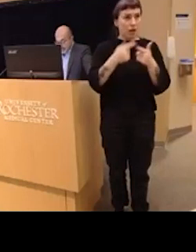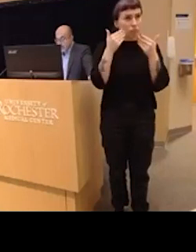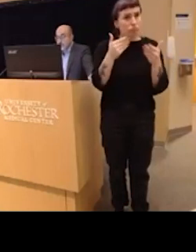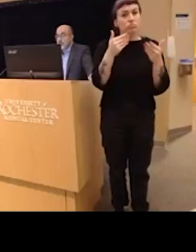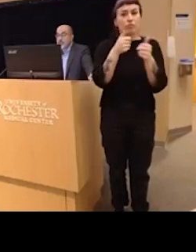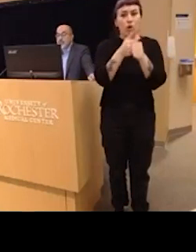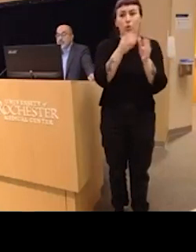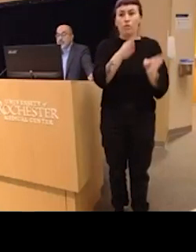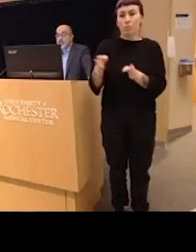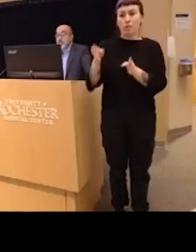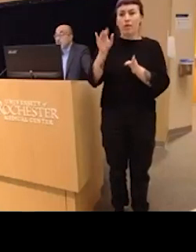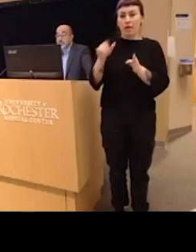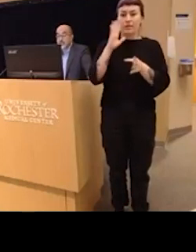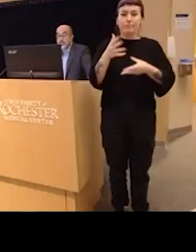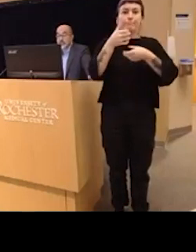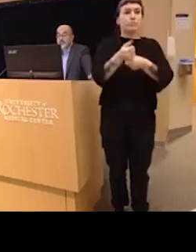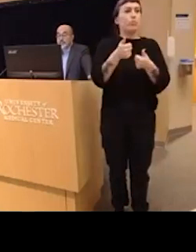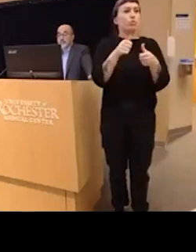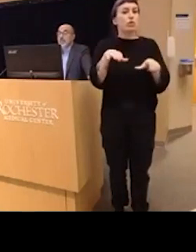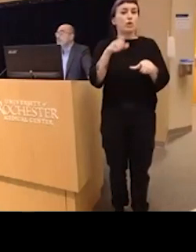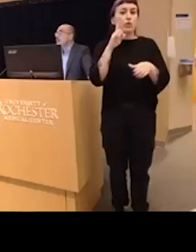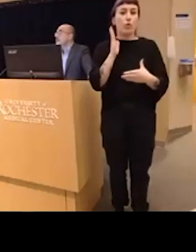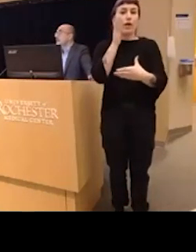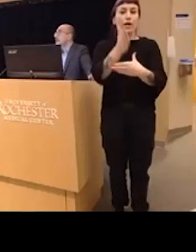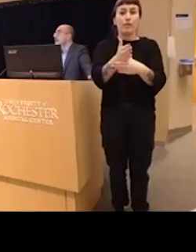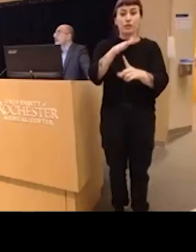that's kind of the gist of what we try to do in the Interventional setting so the idea is that